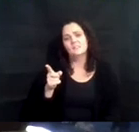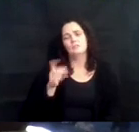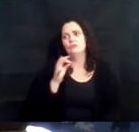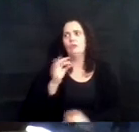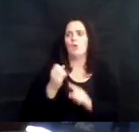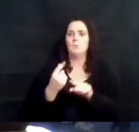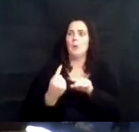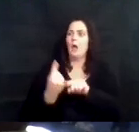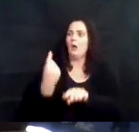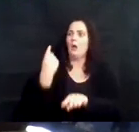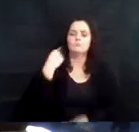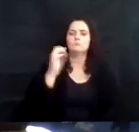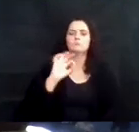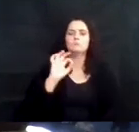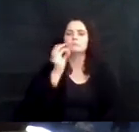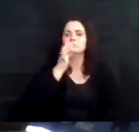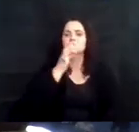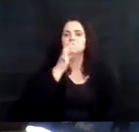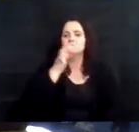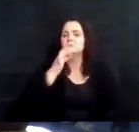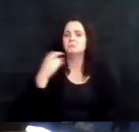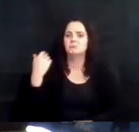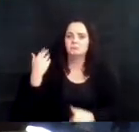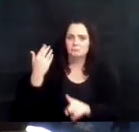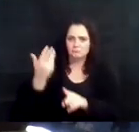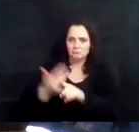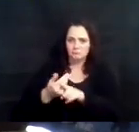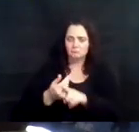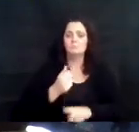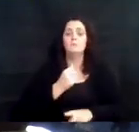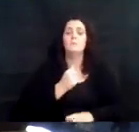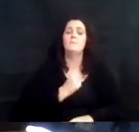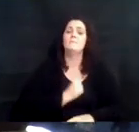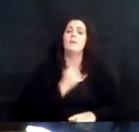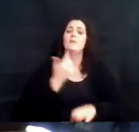at QCA, right next door is the Griffith Film School which has a massive animation program.